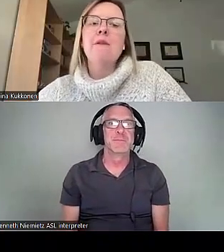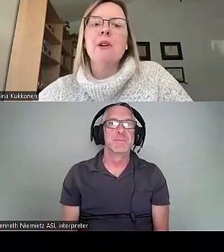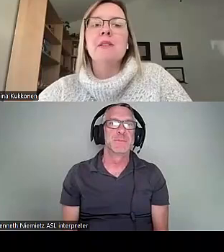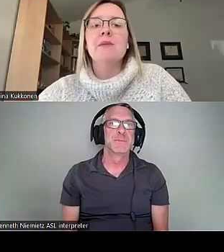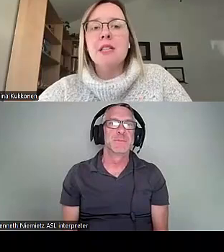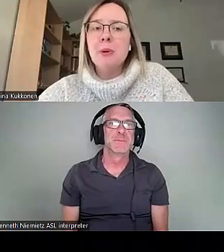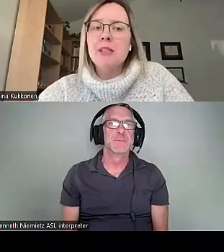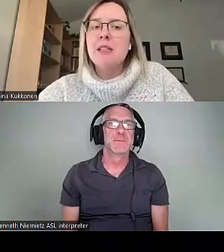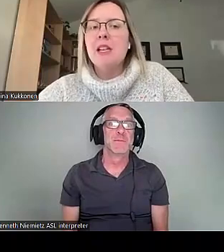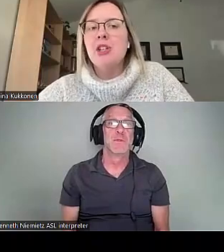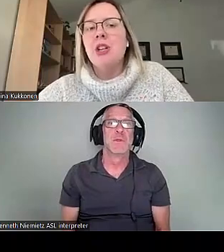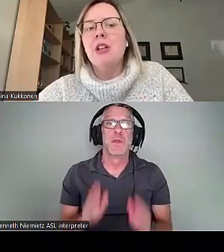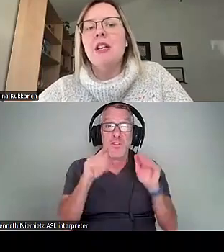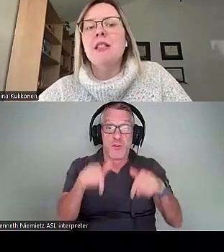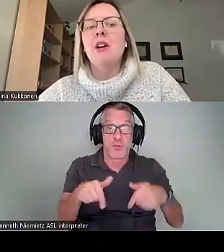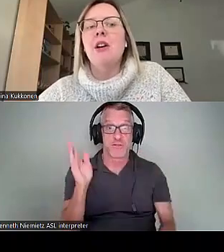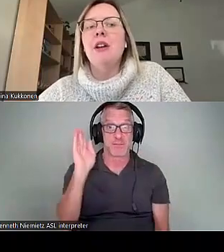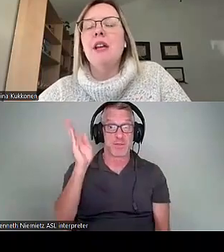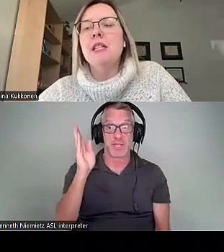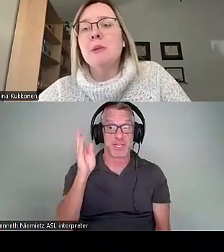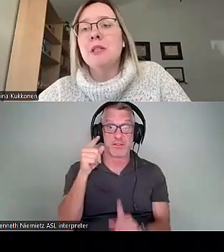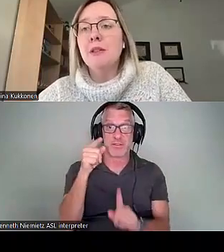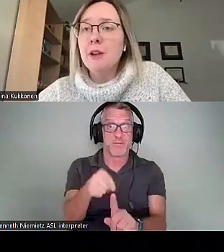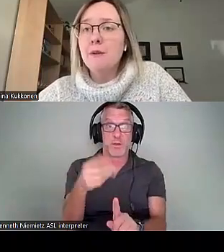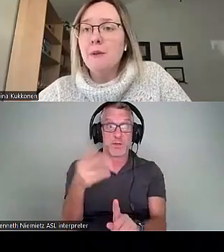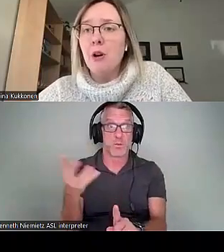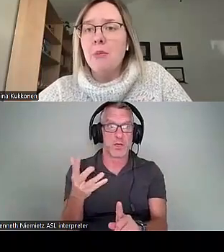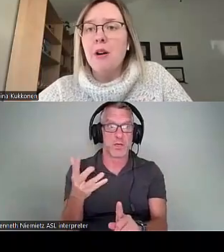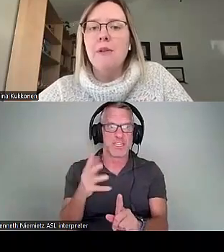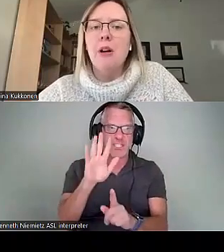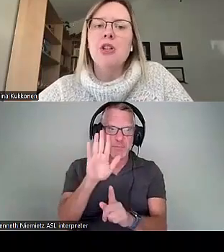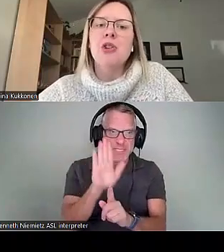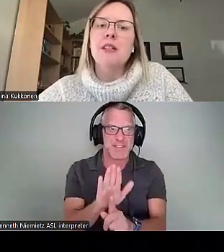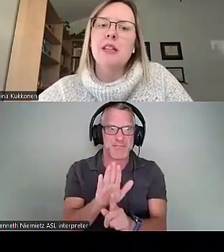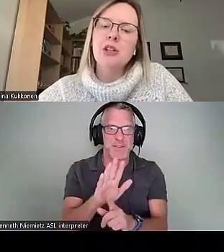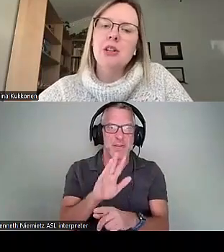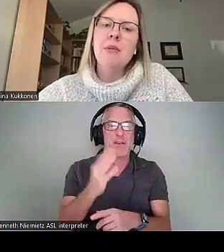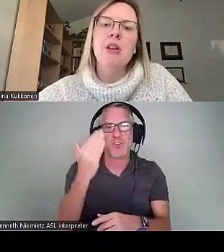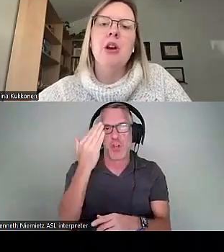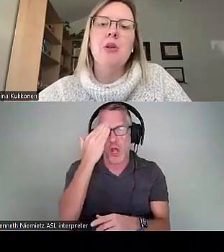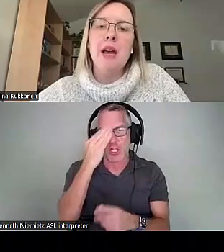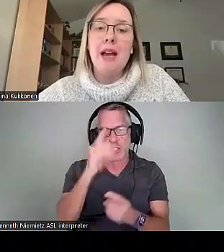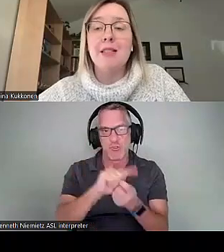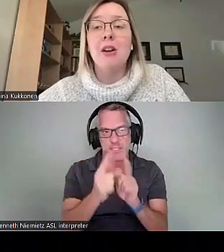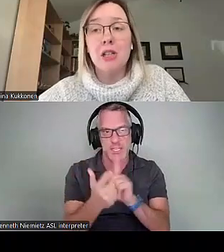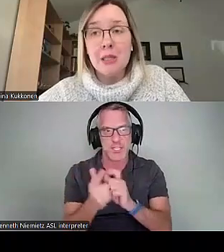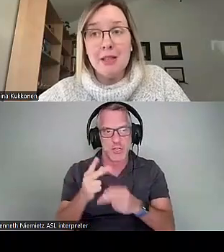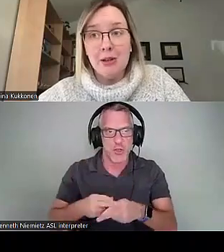the focus of this presentation is on a specific form of knowledge translation known as arts-based